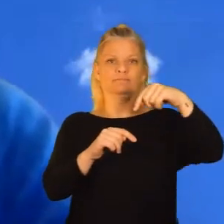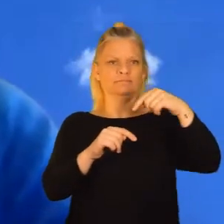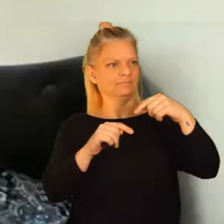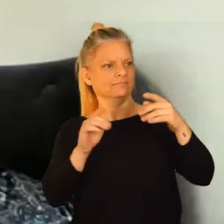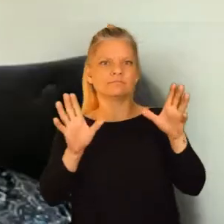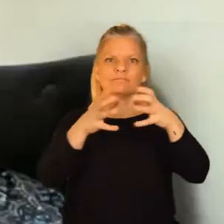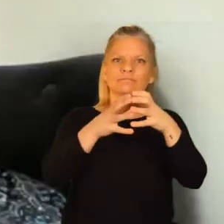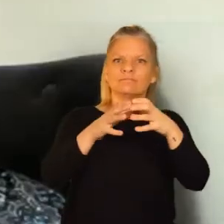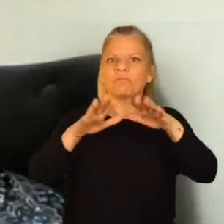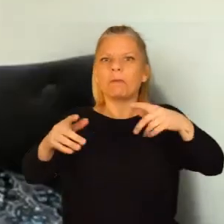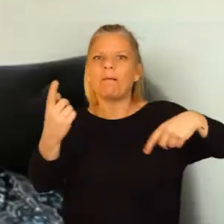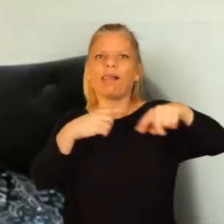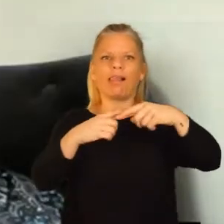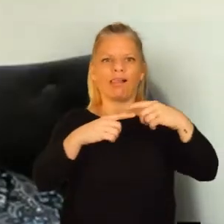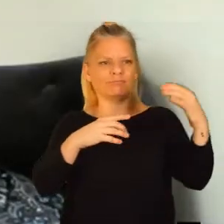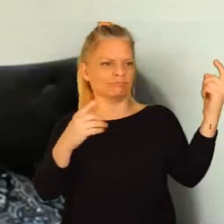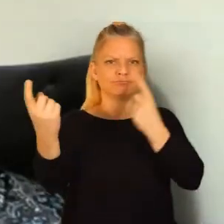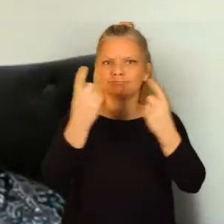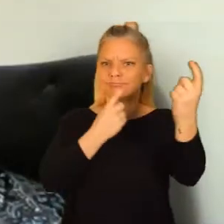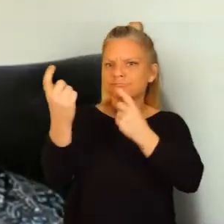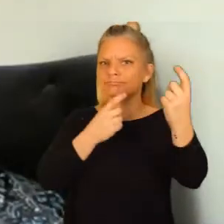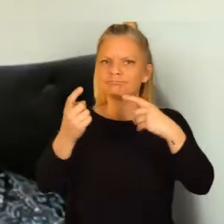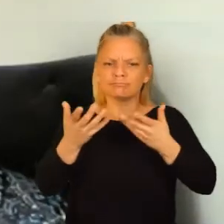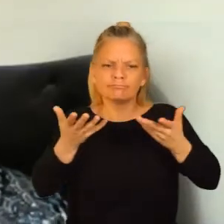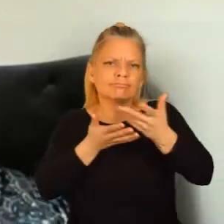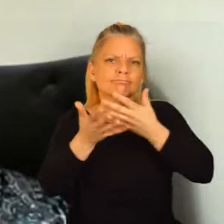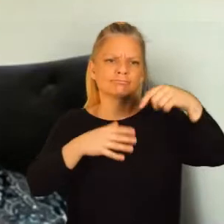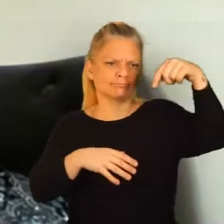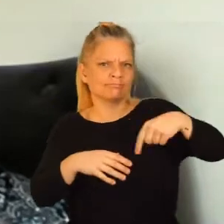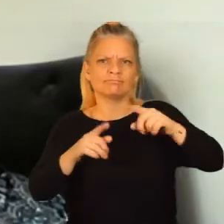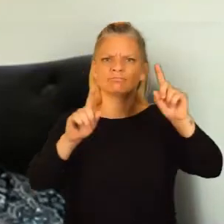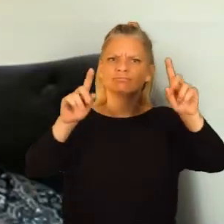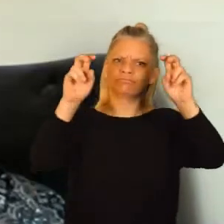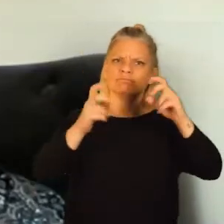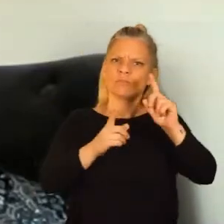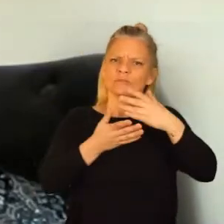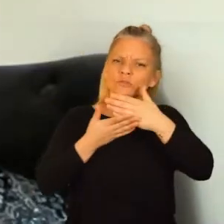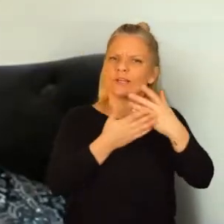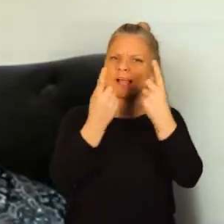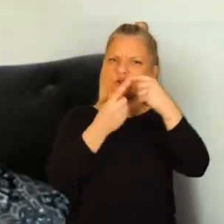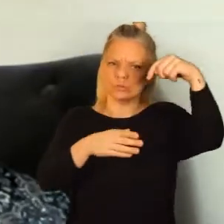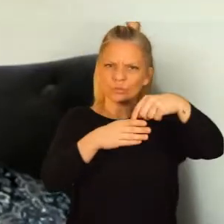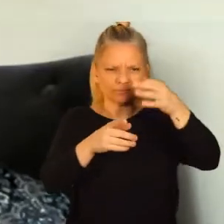it it's just a group of people that come together around a particular shared issue. For me a lot of